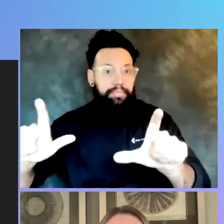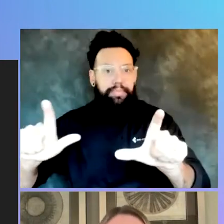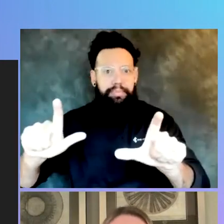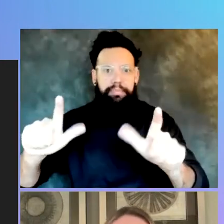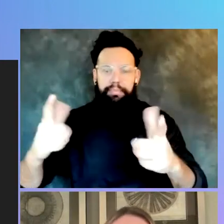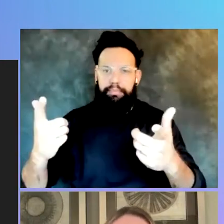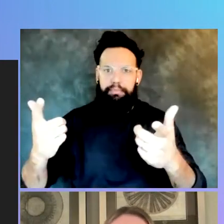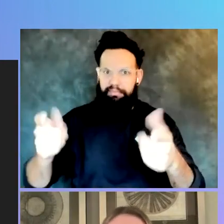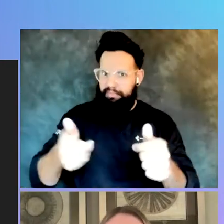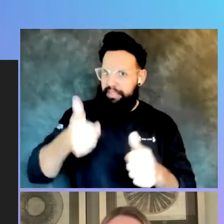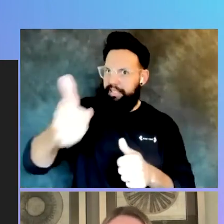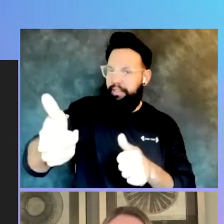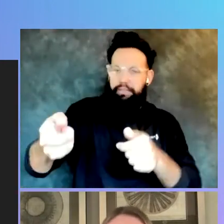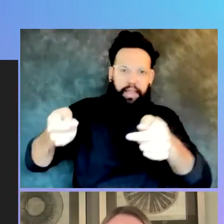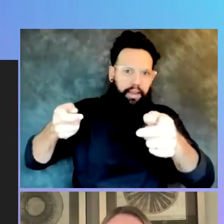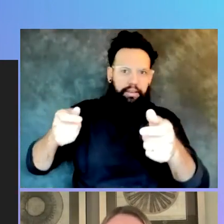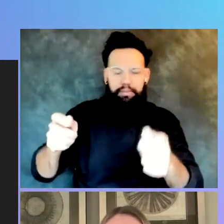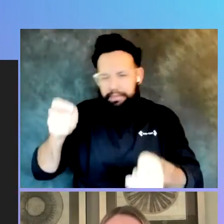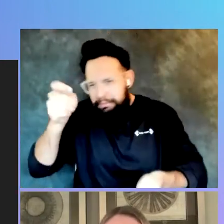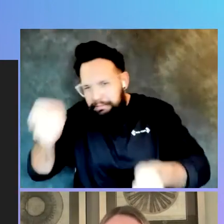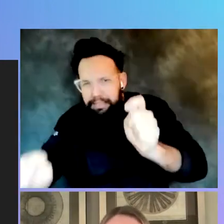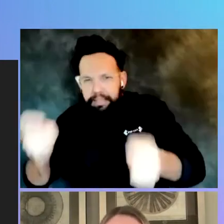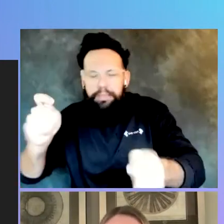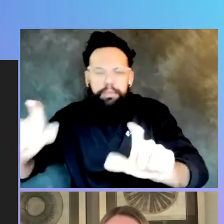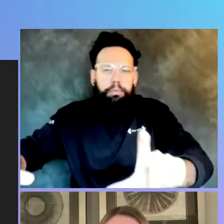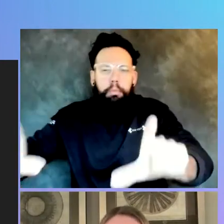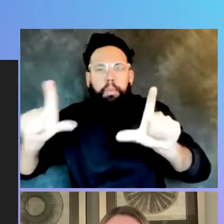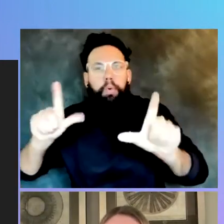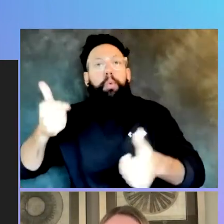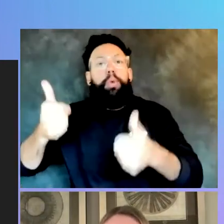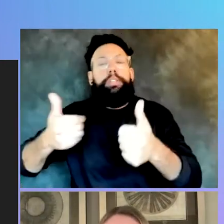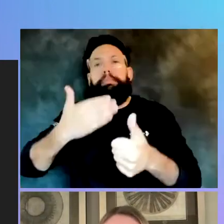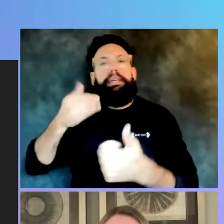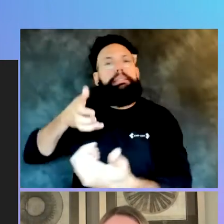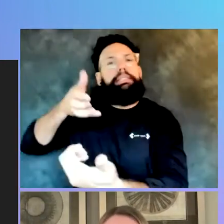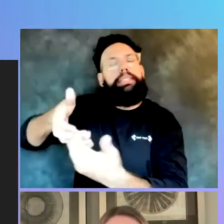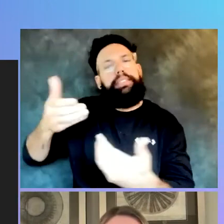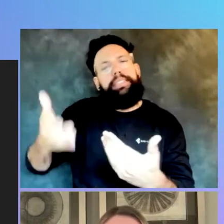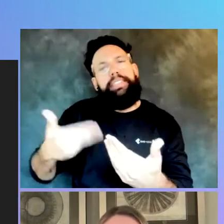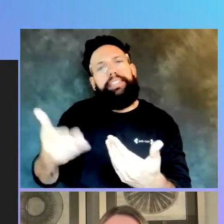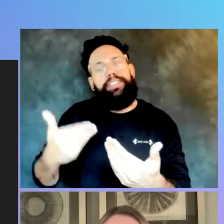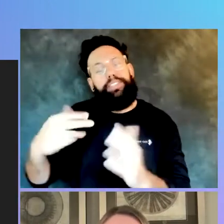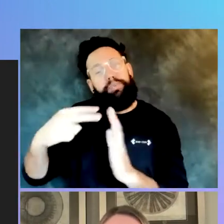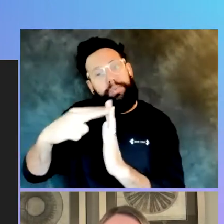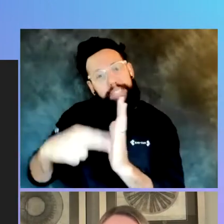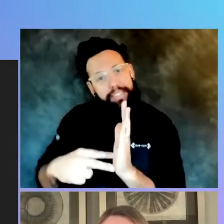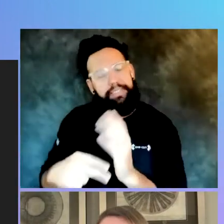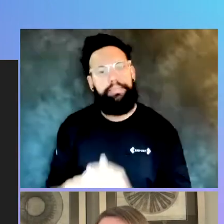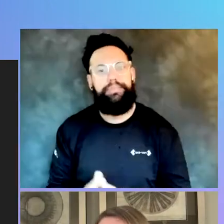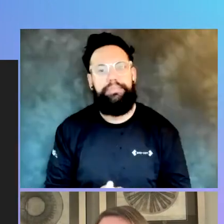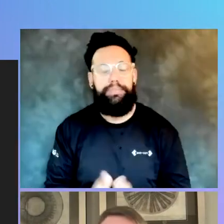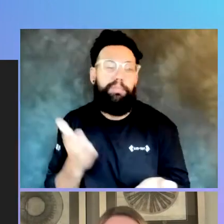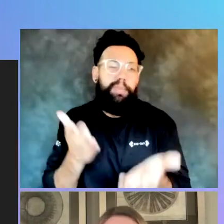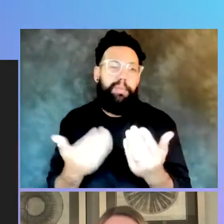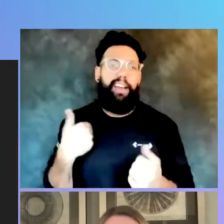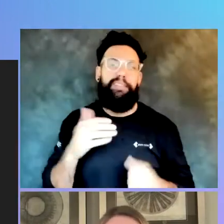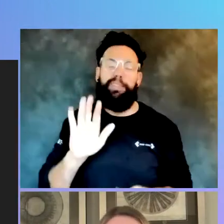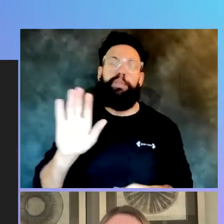Um, making both the code and the GitHub copilot suggestions easier to read. So again, you might have your preferred, uh,